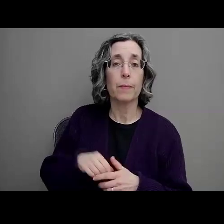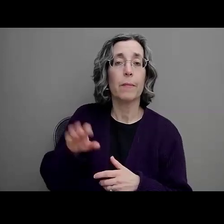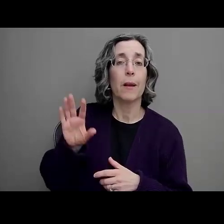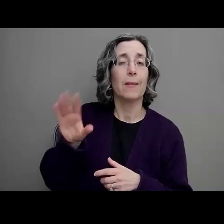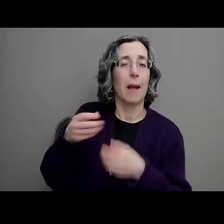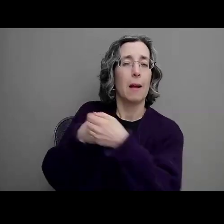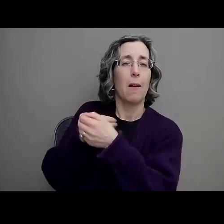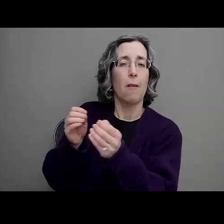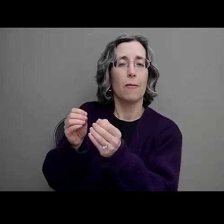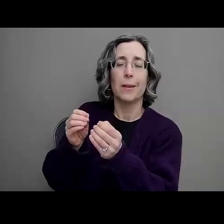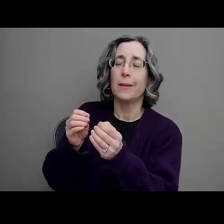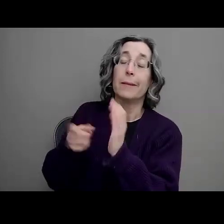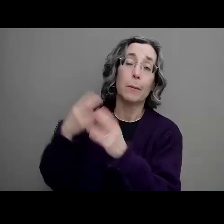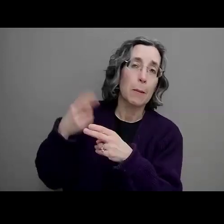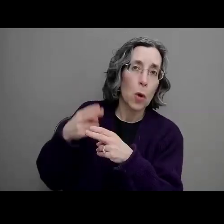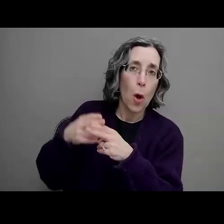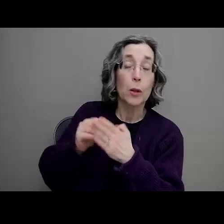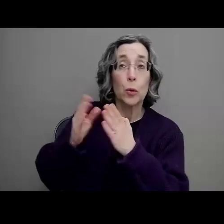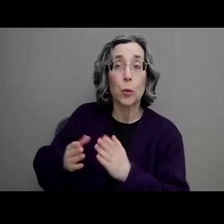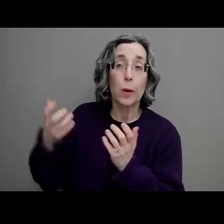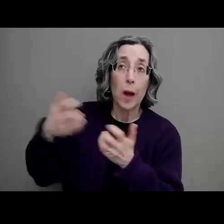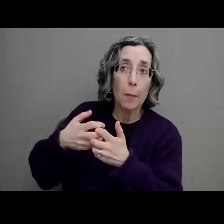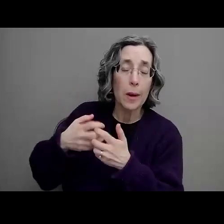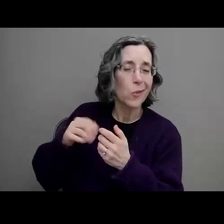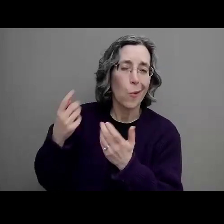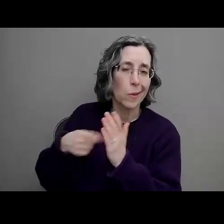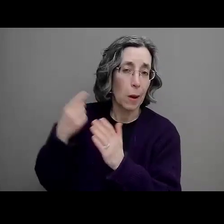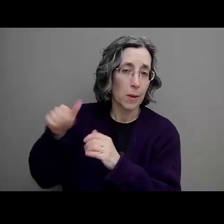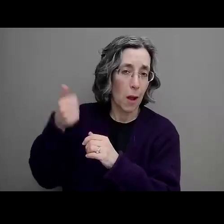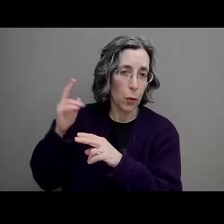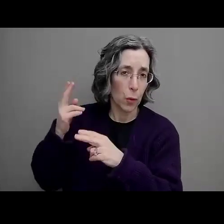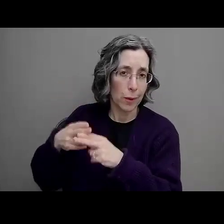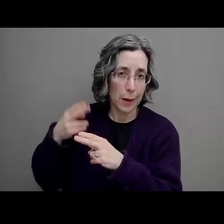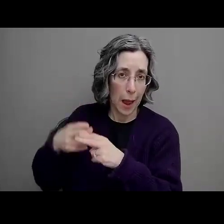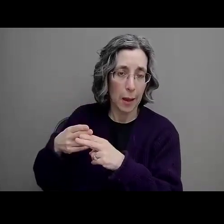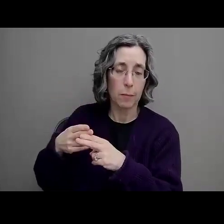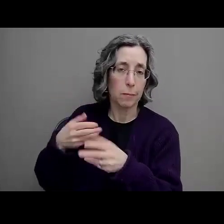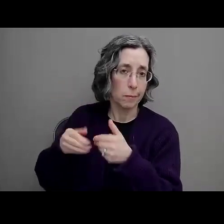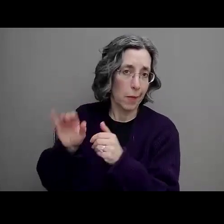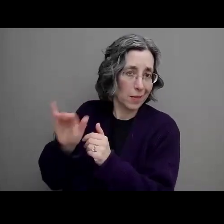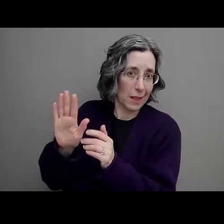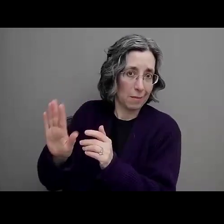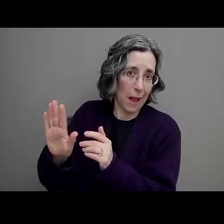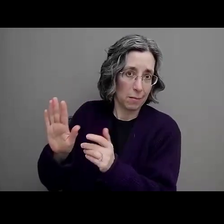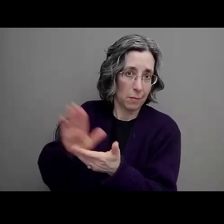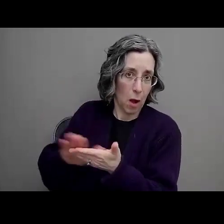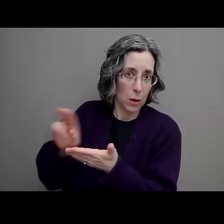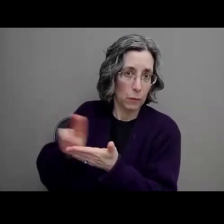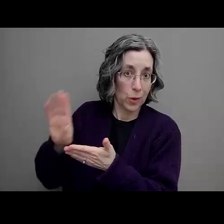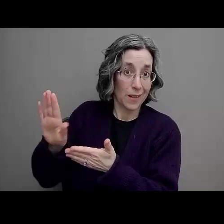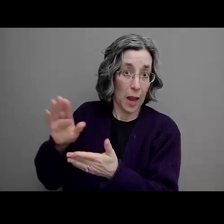Student Accommodations -- or whatever that office is named